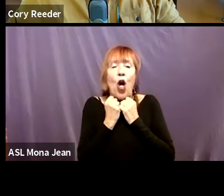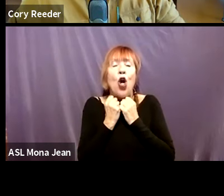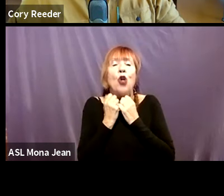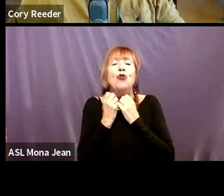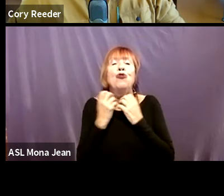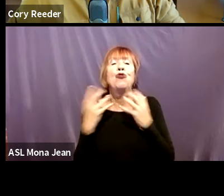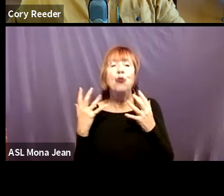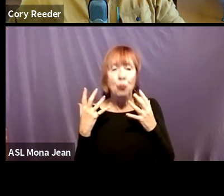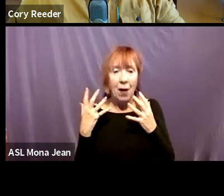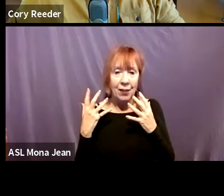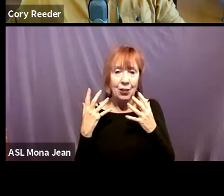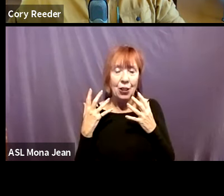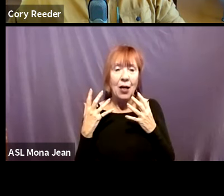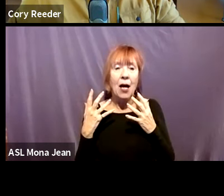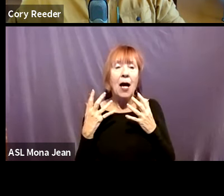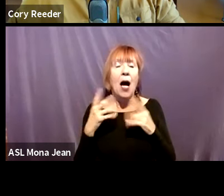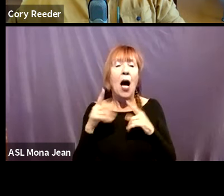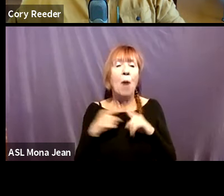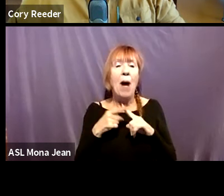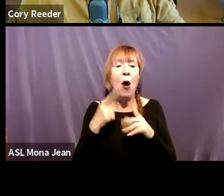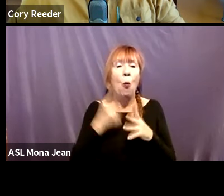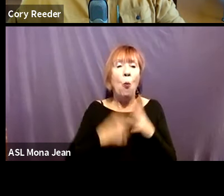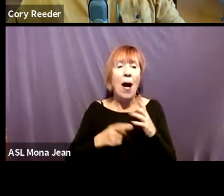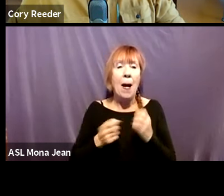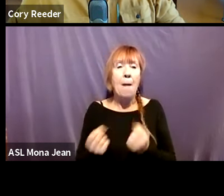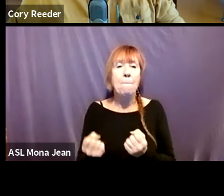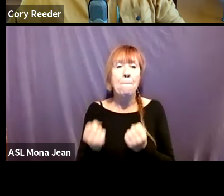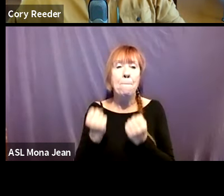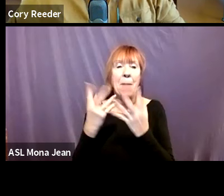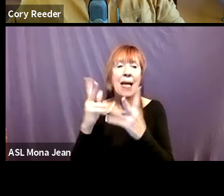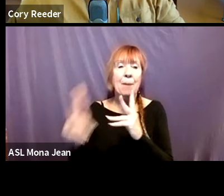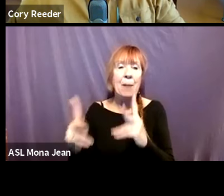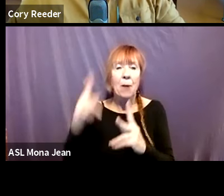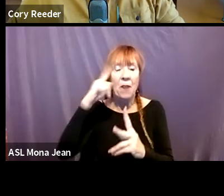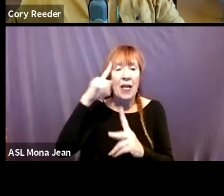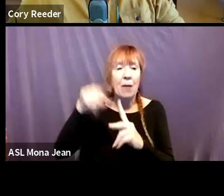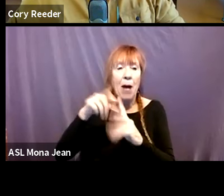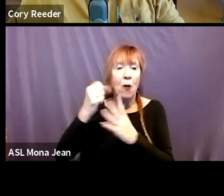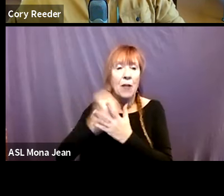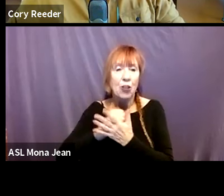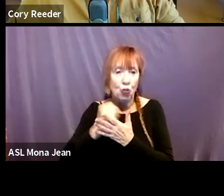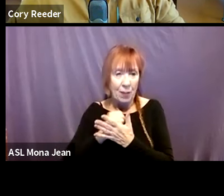what a lot of people think about your script. Like I think you sometimes, it's easy to get notes from